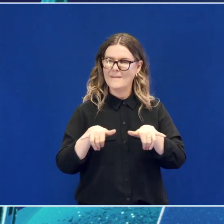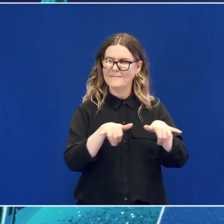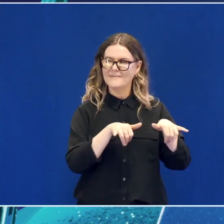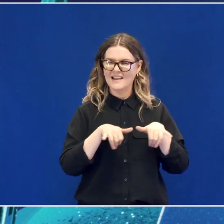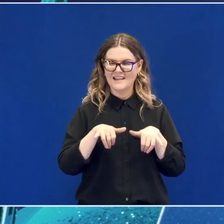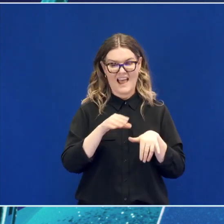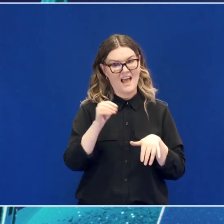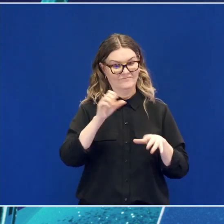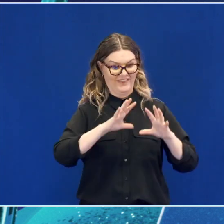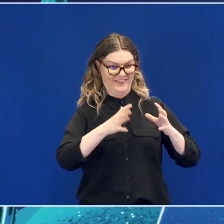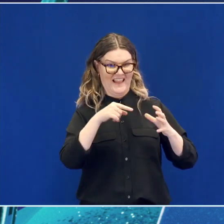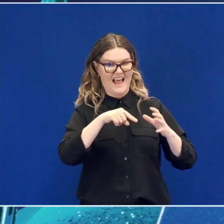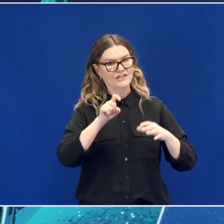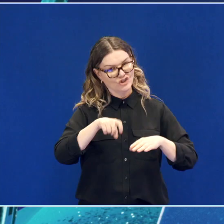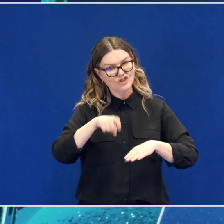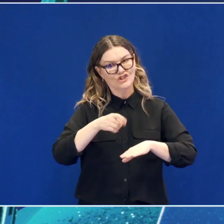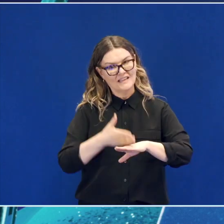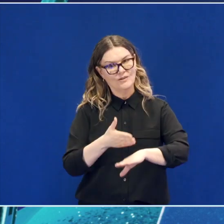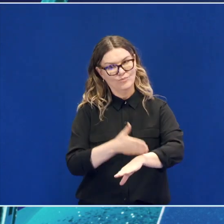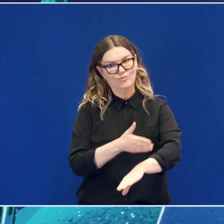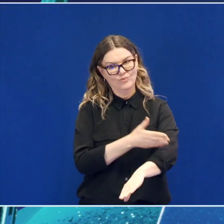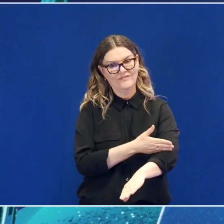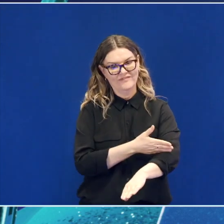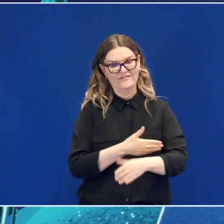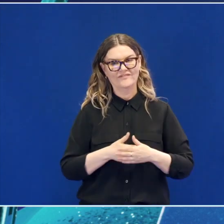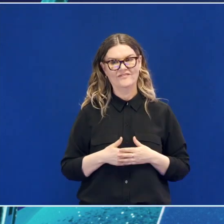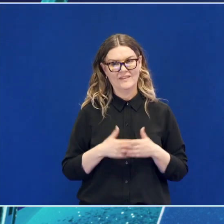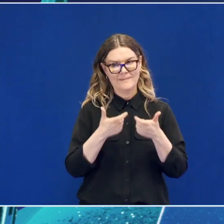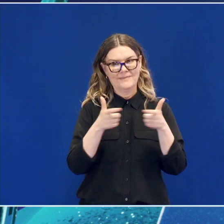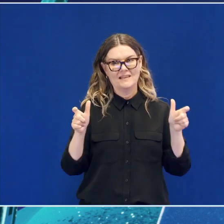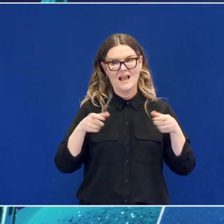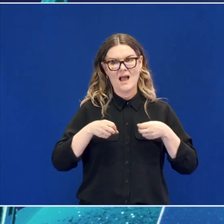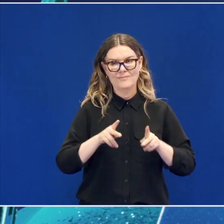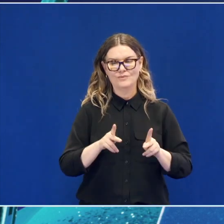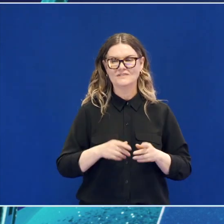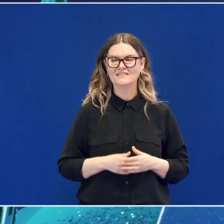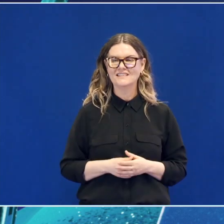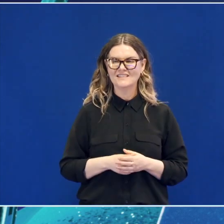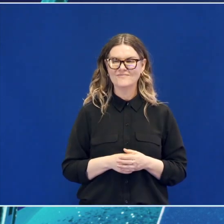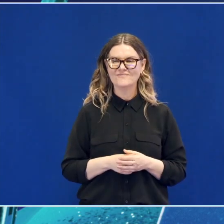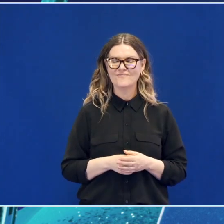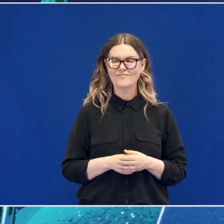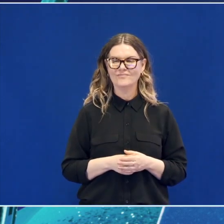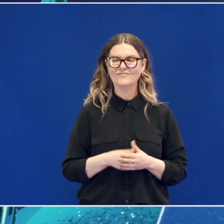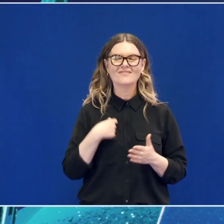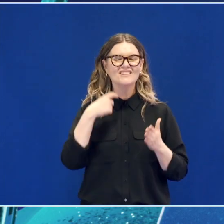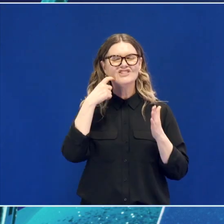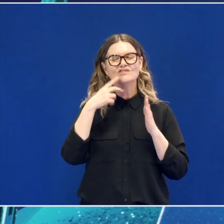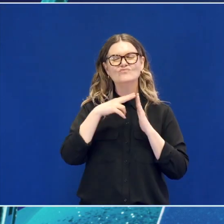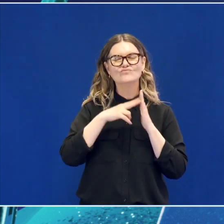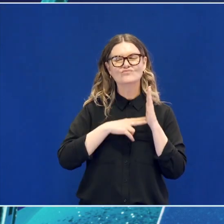But I was reading the other day how in the Linux kernel now there are so many automated patches